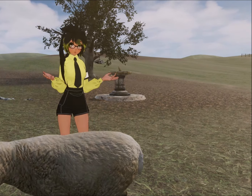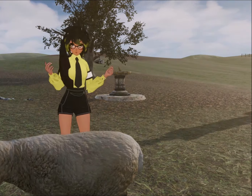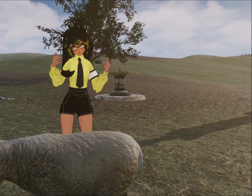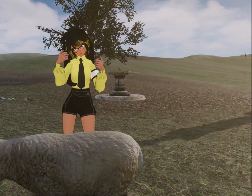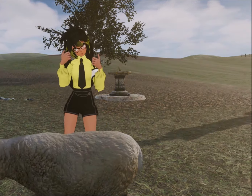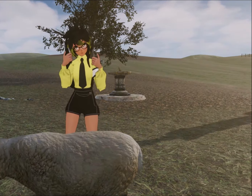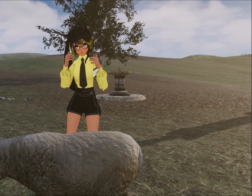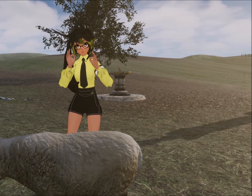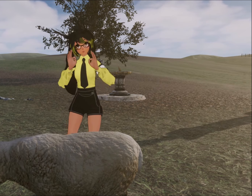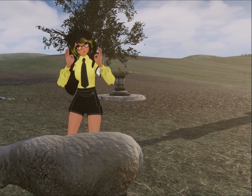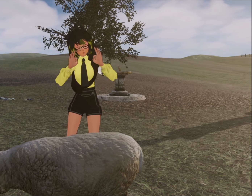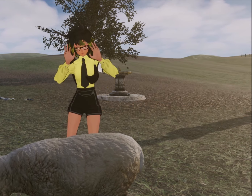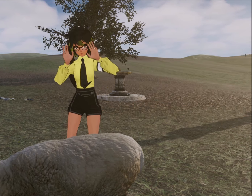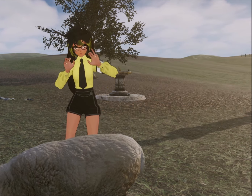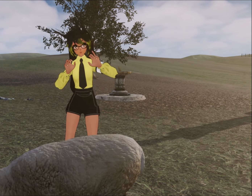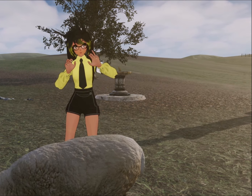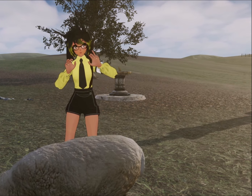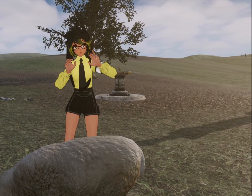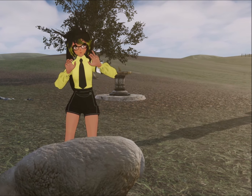Good! There's no rain - -